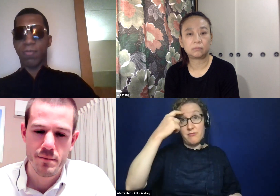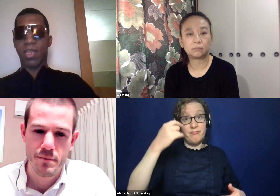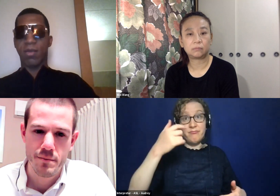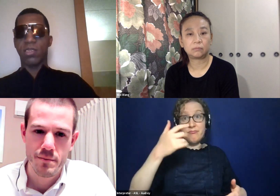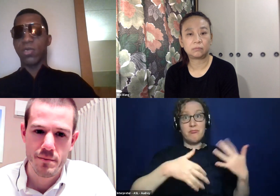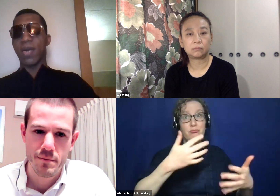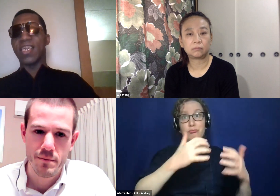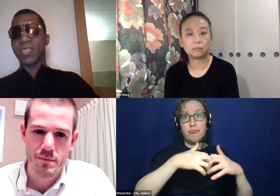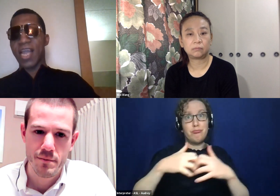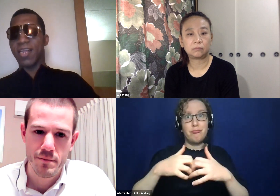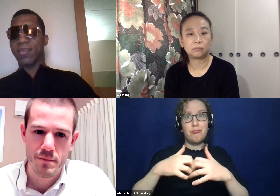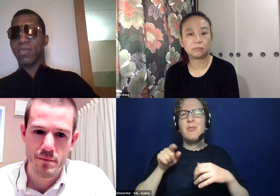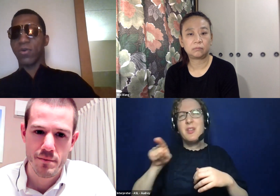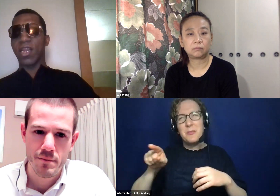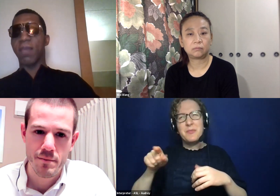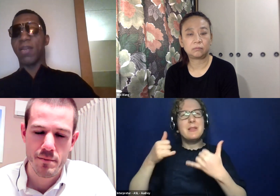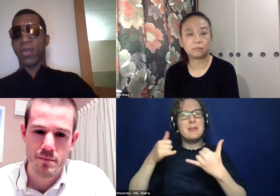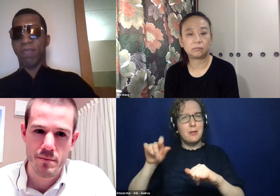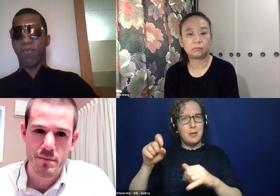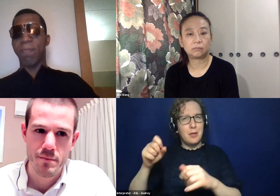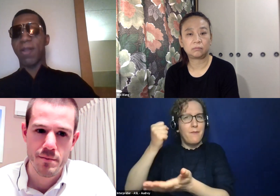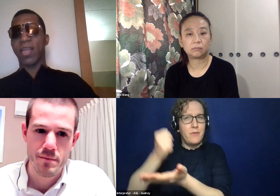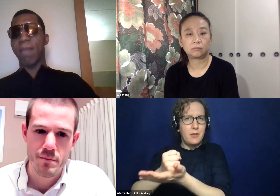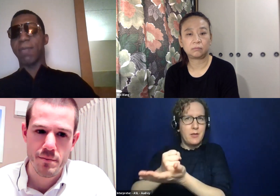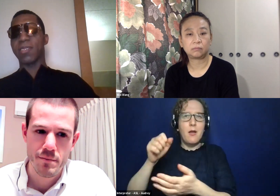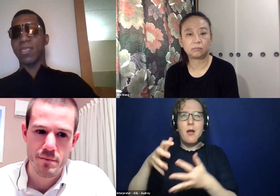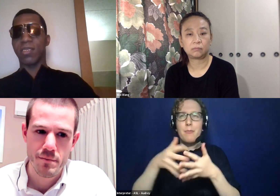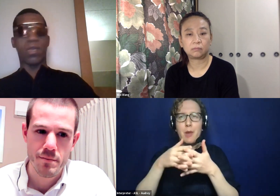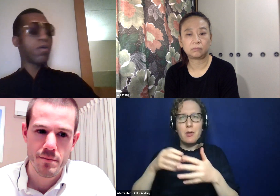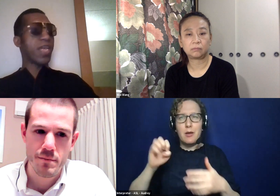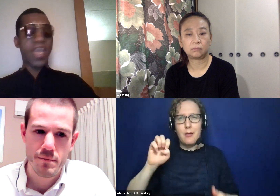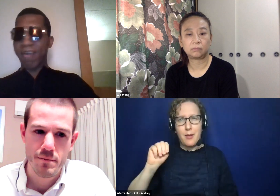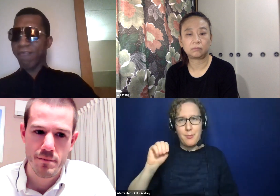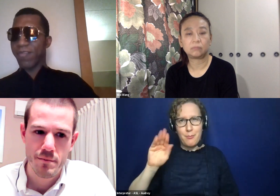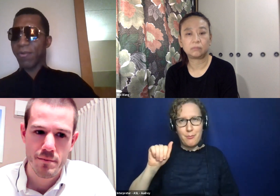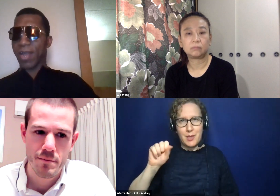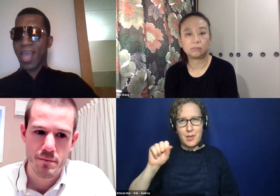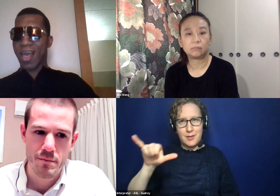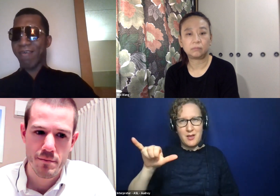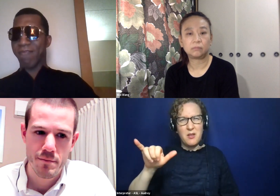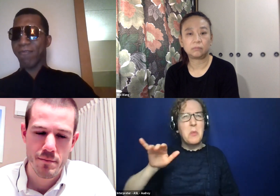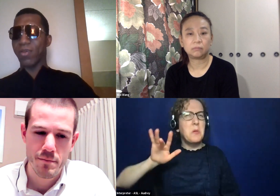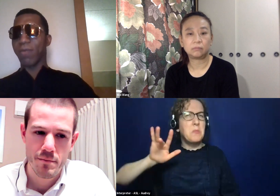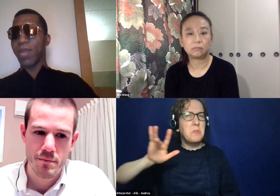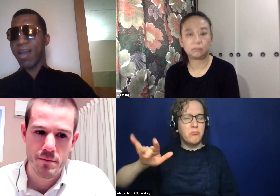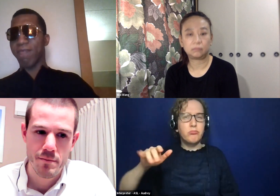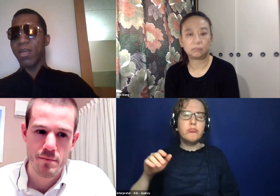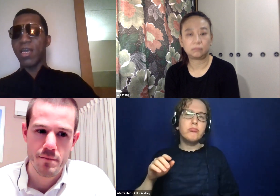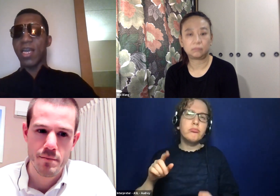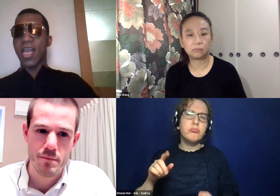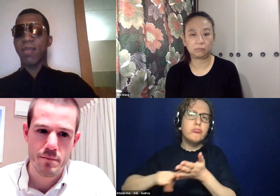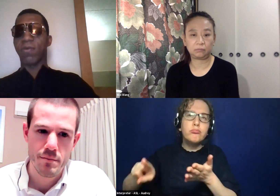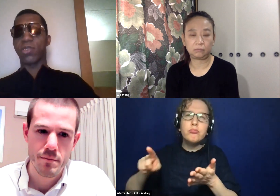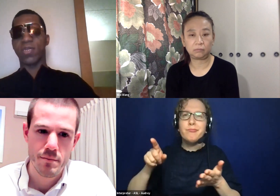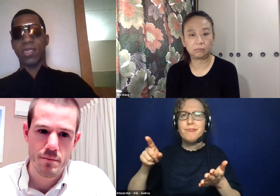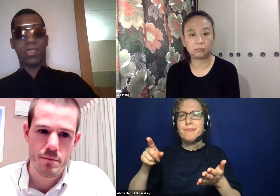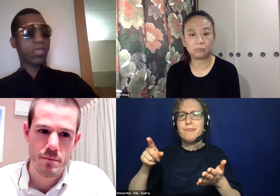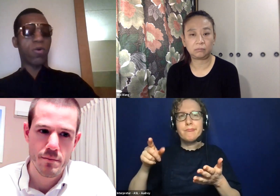so I decided that okay, let me look for American Embassy to let me know if they have any resources